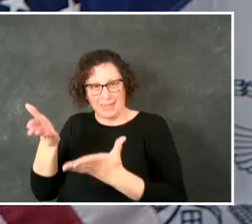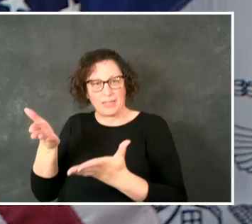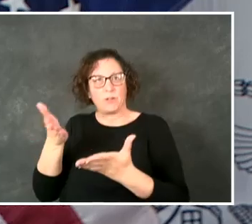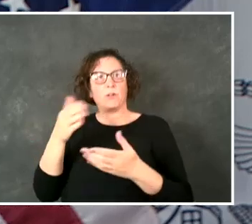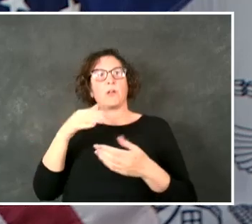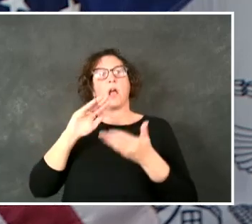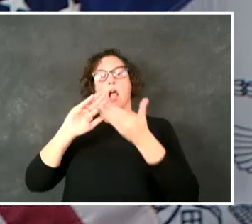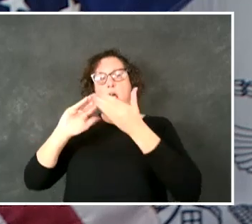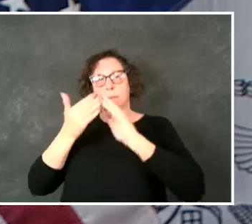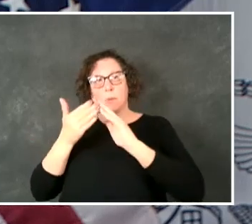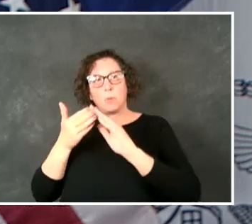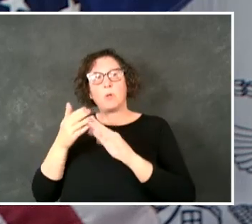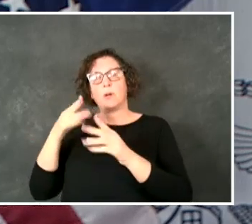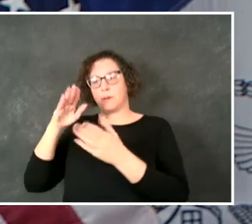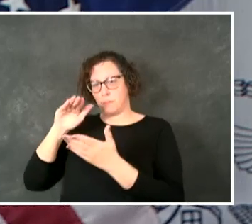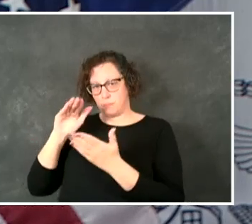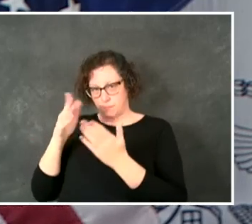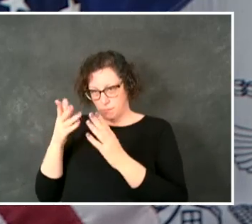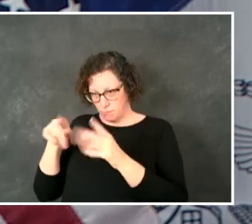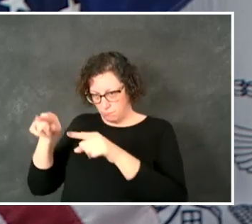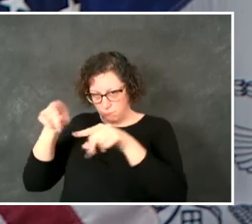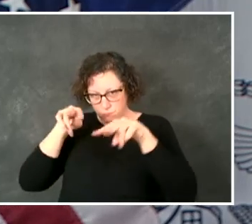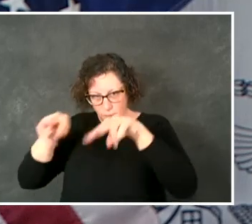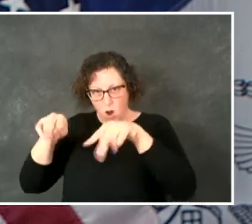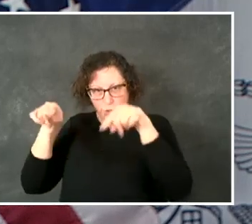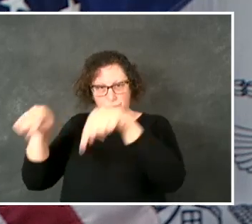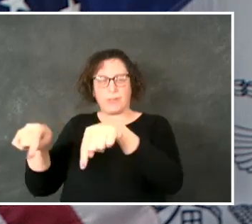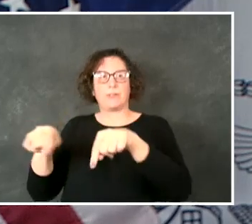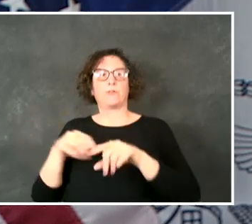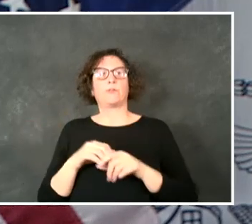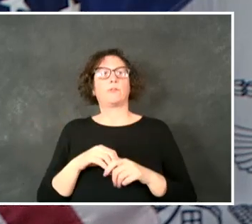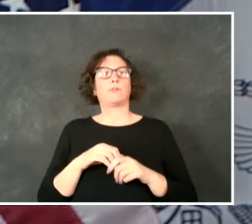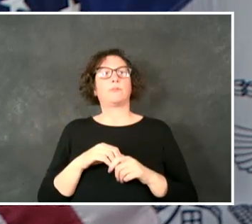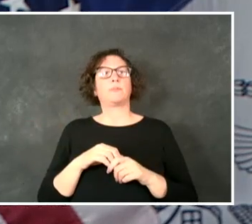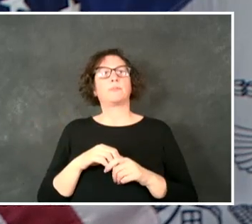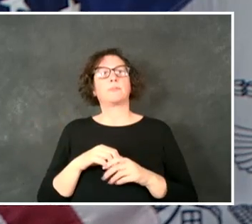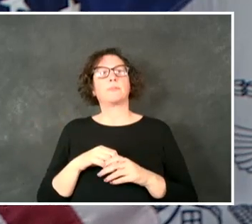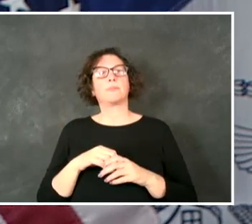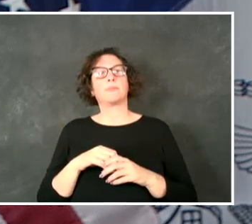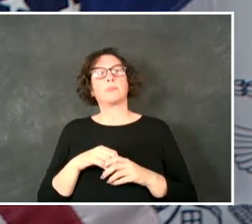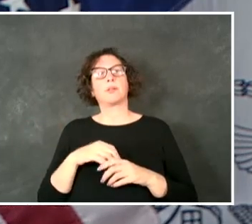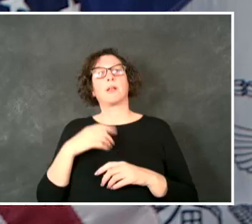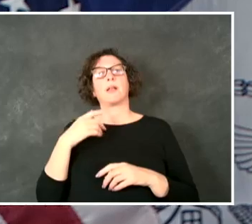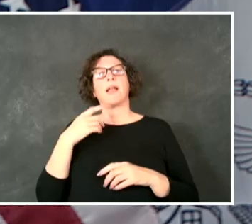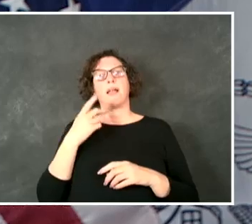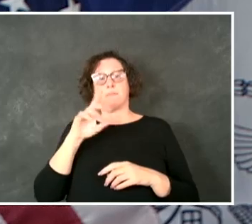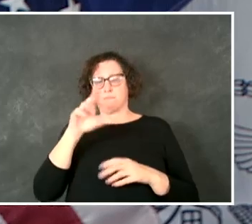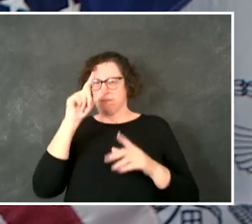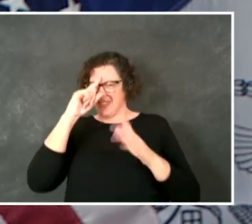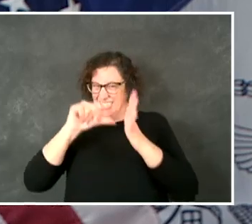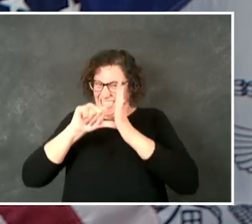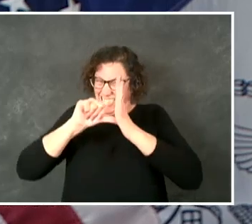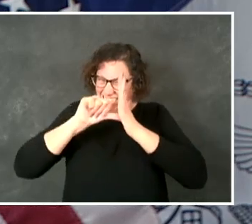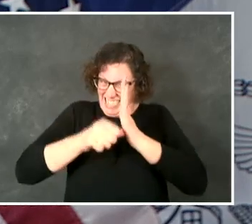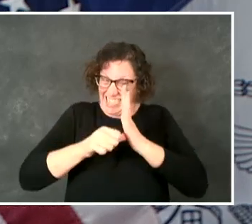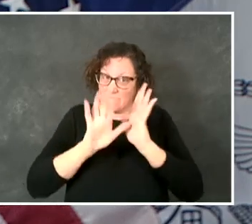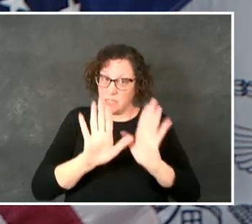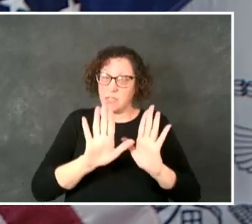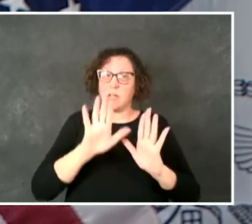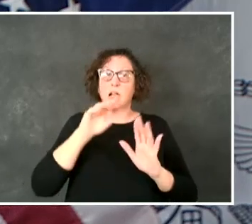WE CAN DO THAT IN A NUMBER OF COMMUNITIES. THAT WILL BE AN